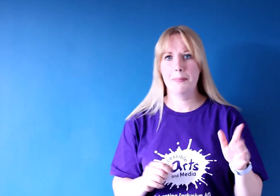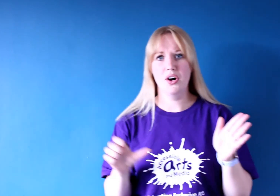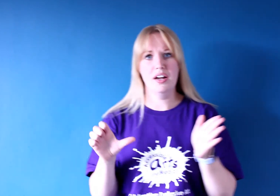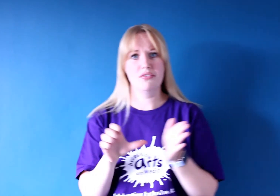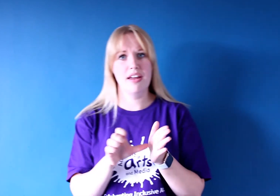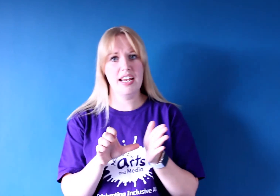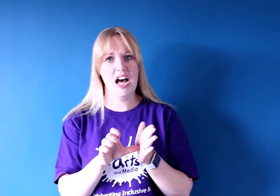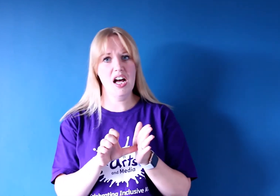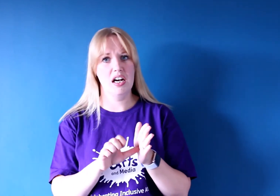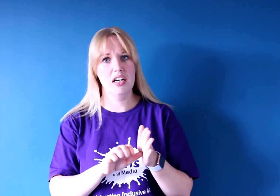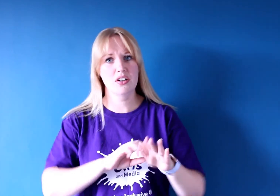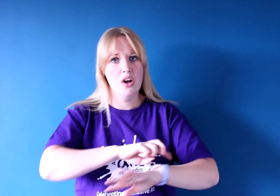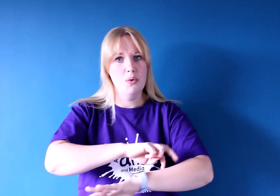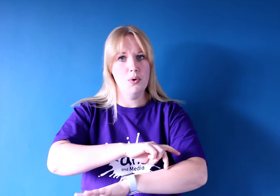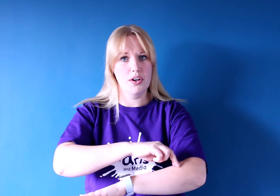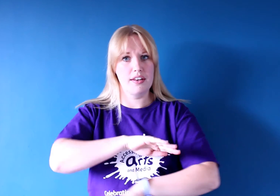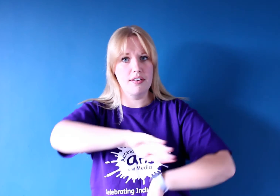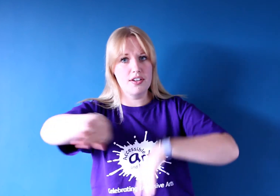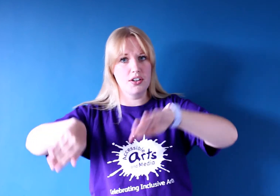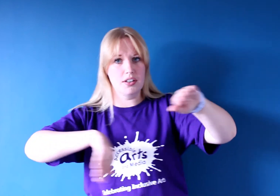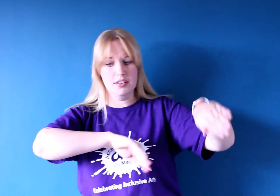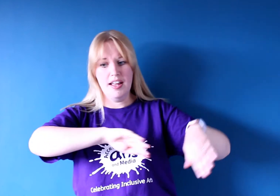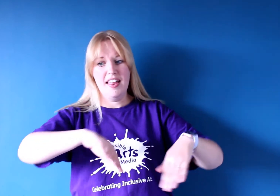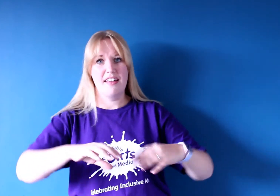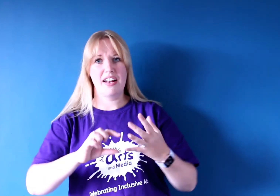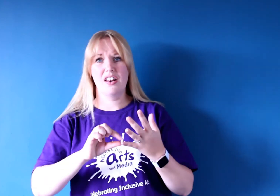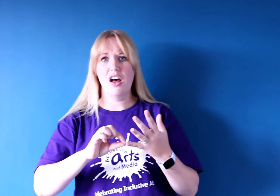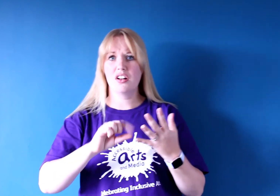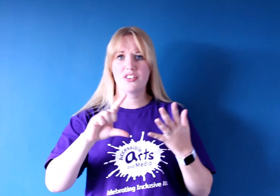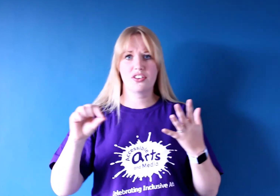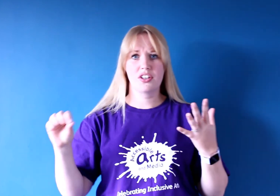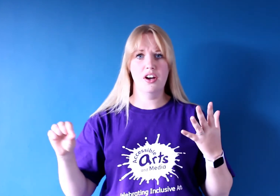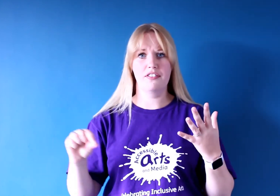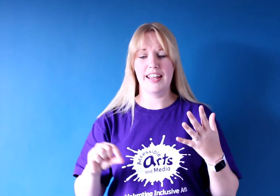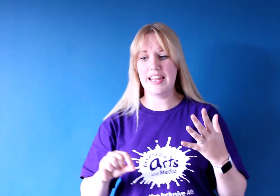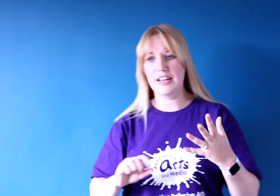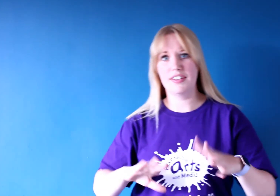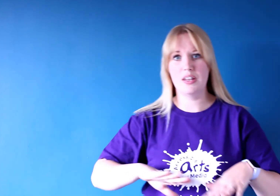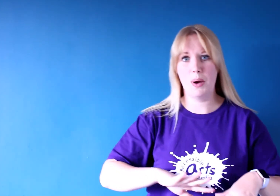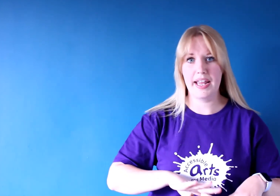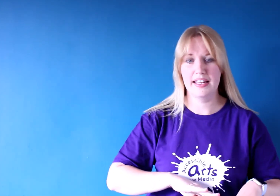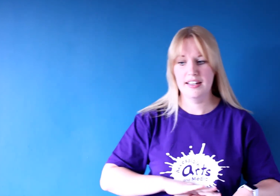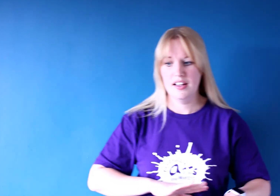But it’s really hard walking through the jungle, there are lots of leaves in the way.